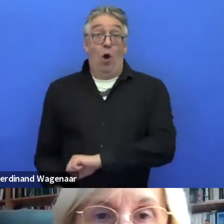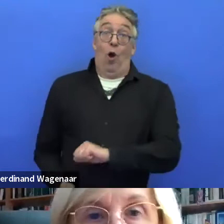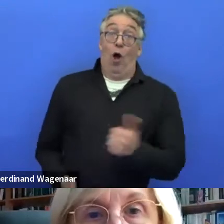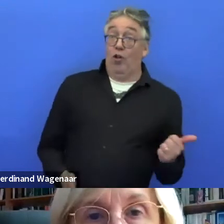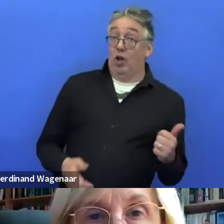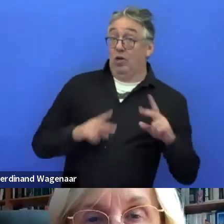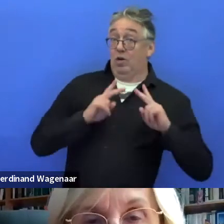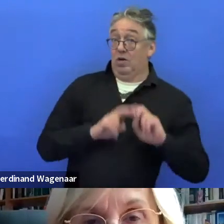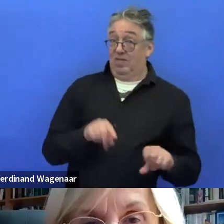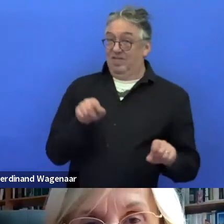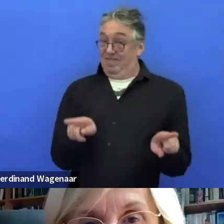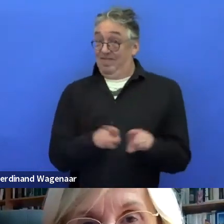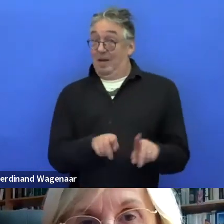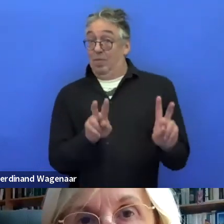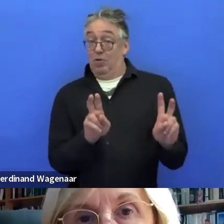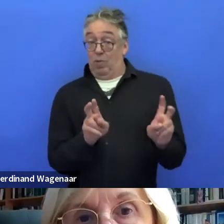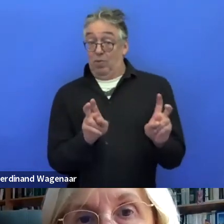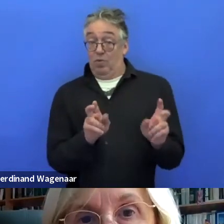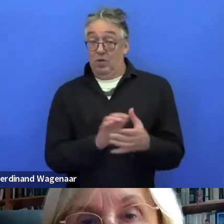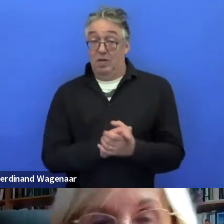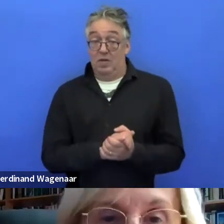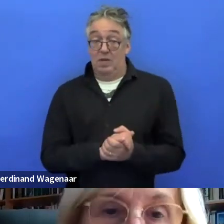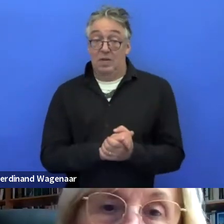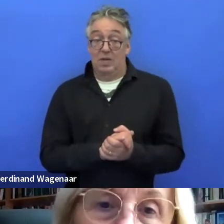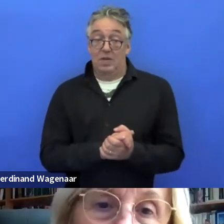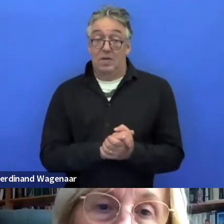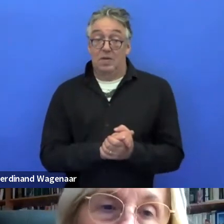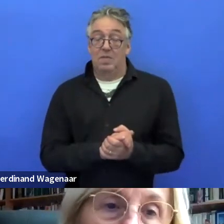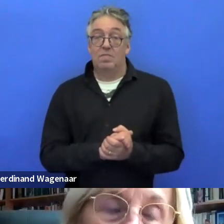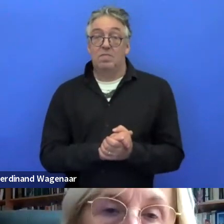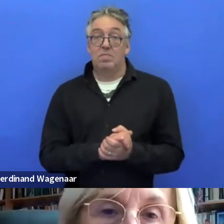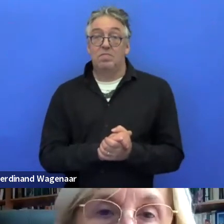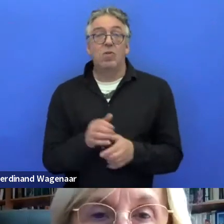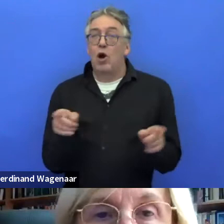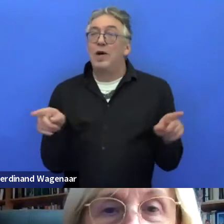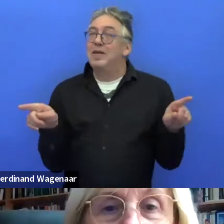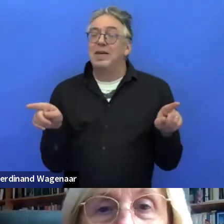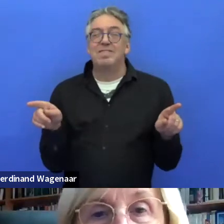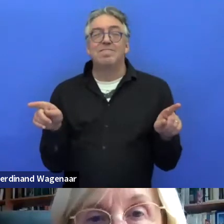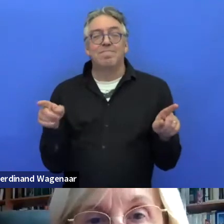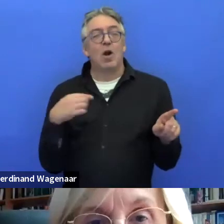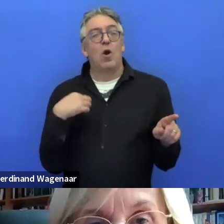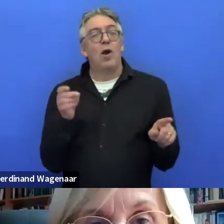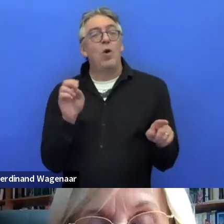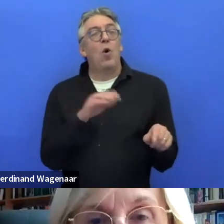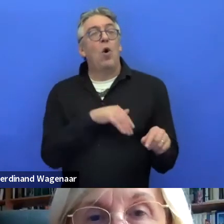and Valentina mentioned an ex-official investigation right now about the funds and this comes back constantly.